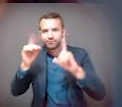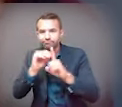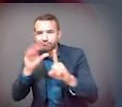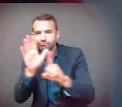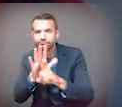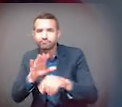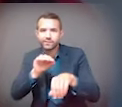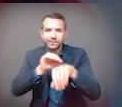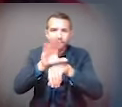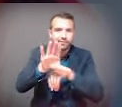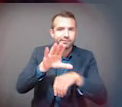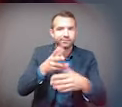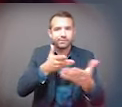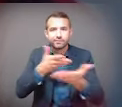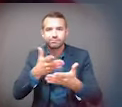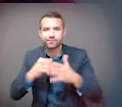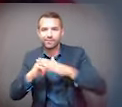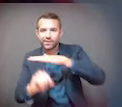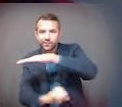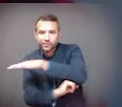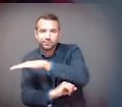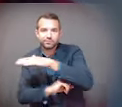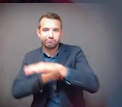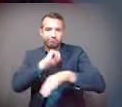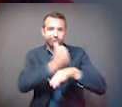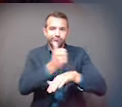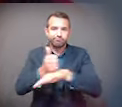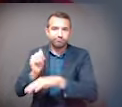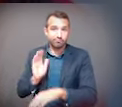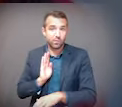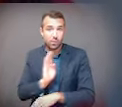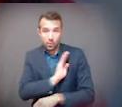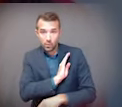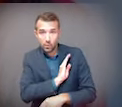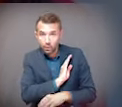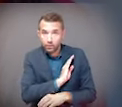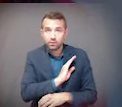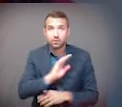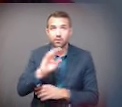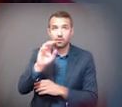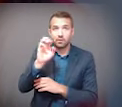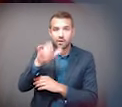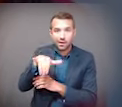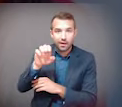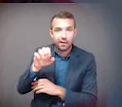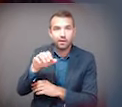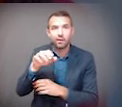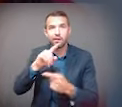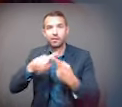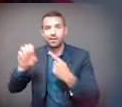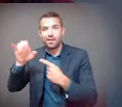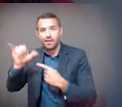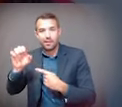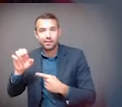He's a founding board member for Eye to Eye, a resource organization for youth with learning disabilities. And he is the coauthor